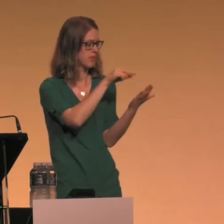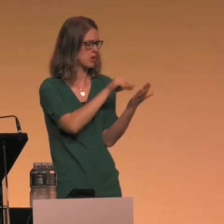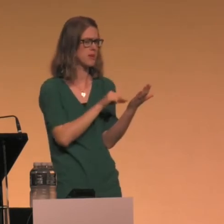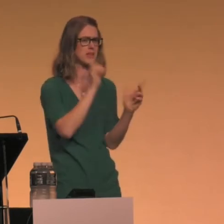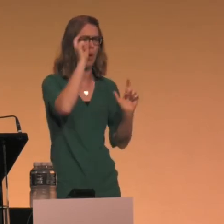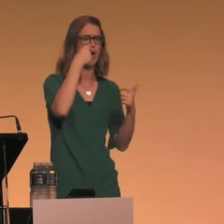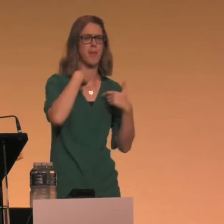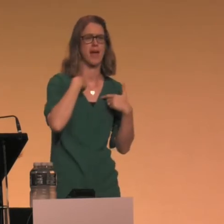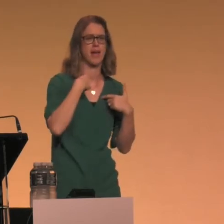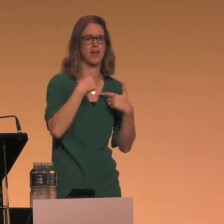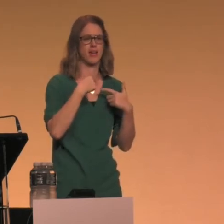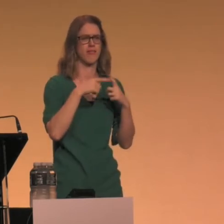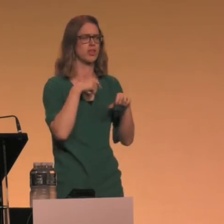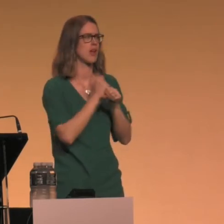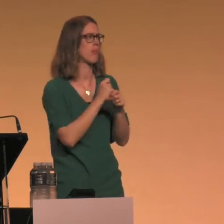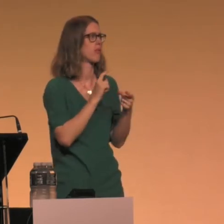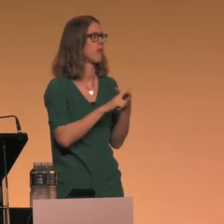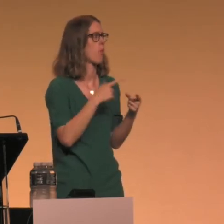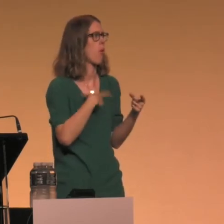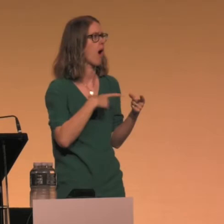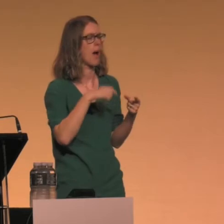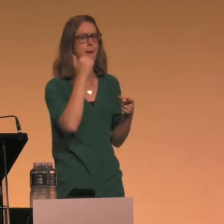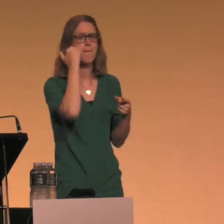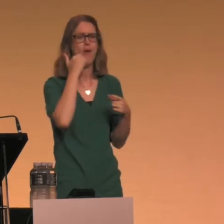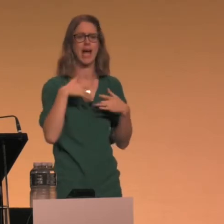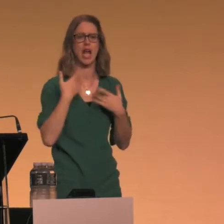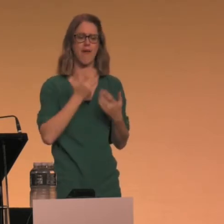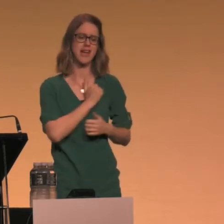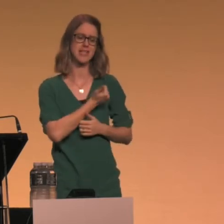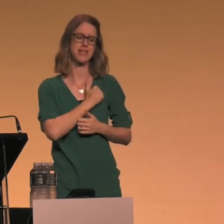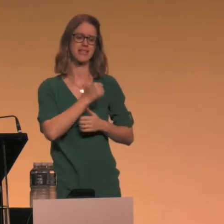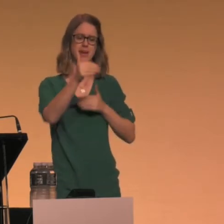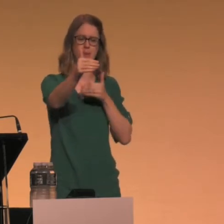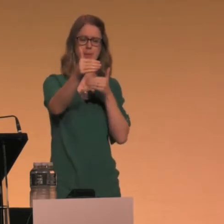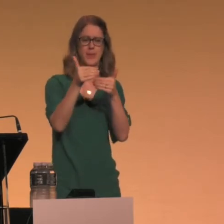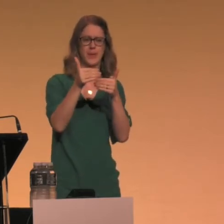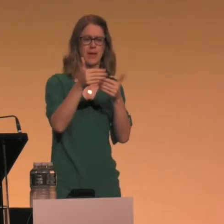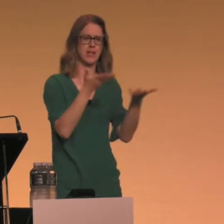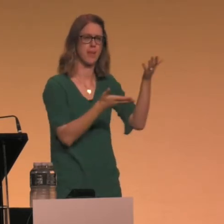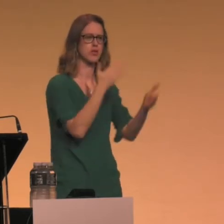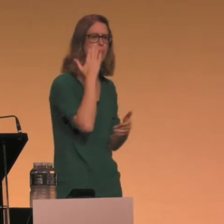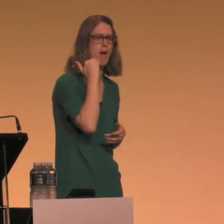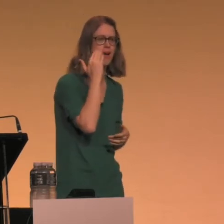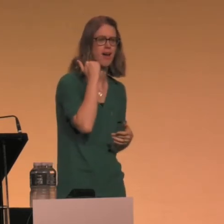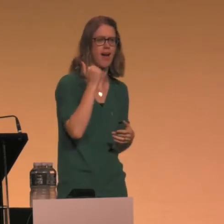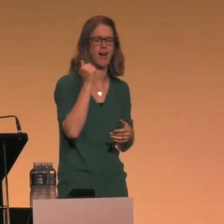i.e., why is it that Maori life expectancy is so much worse than pakeha life expectancy?